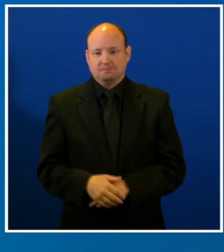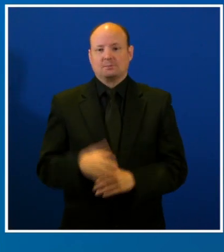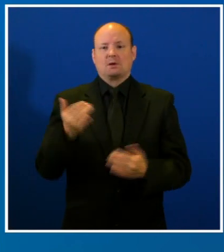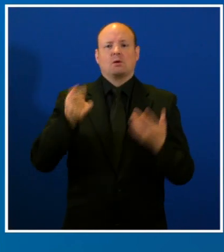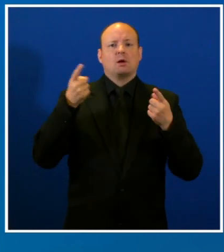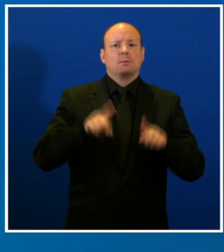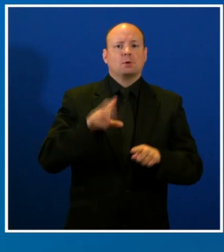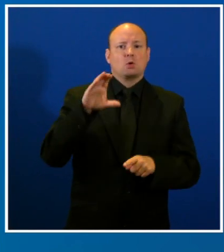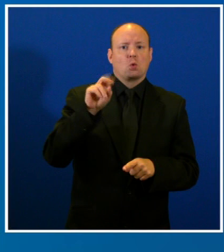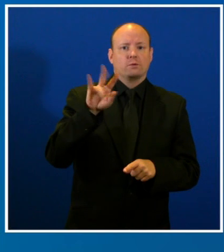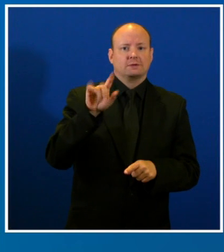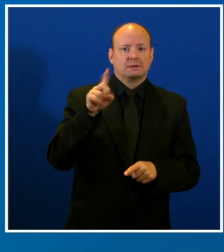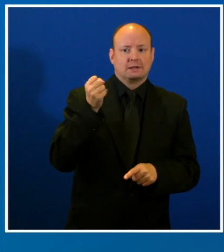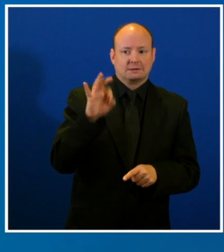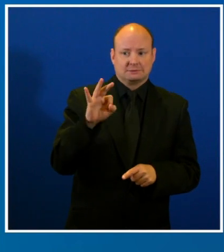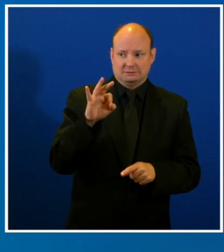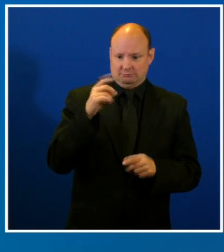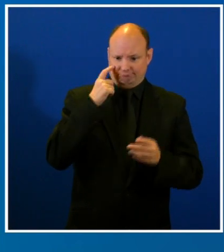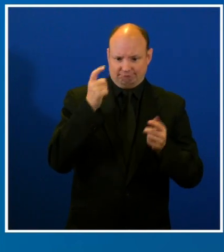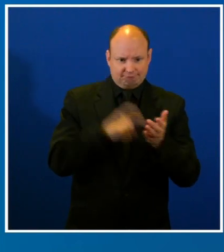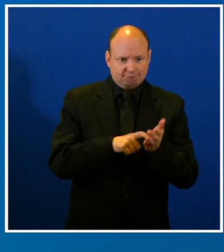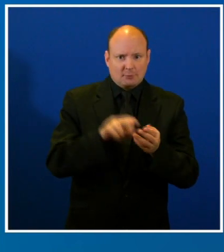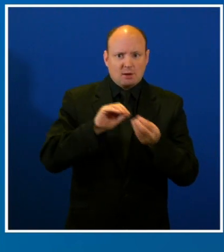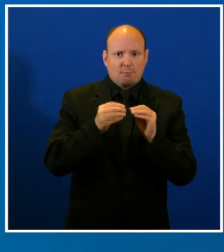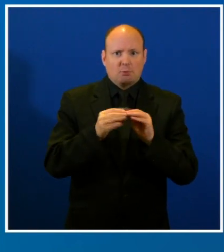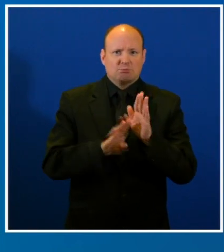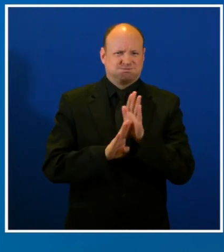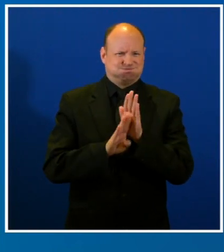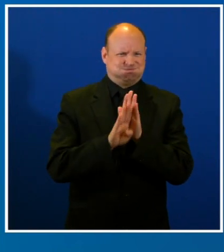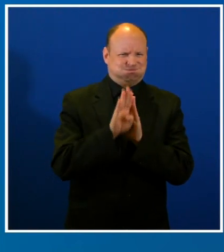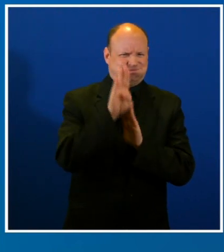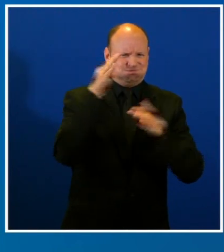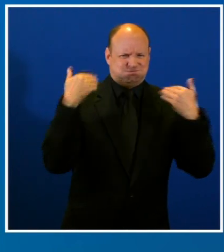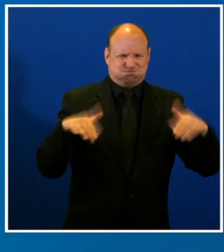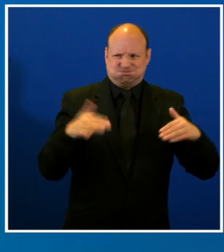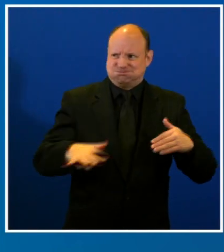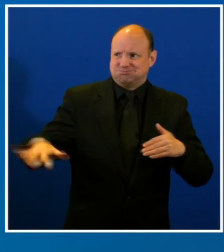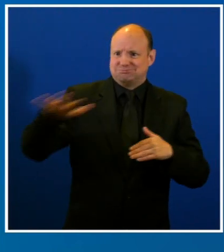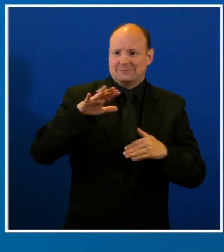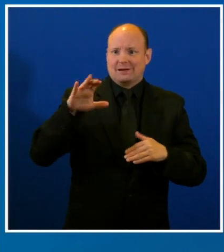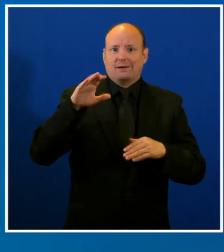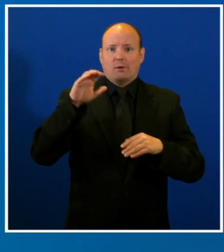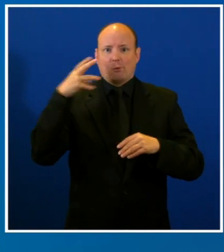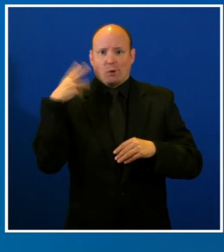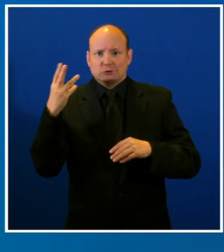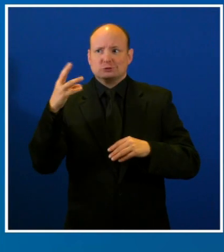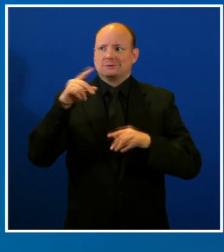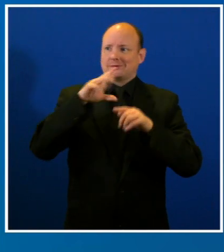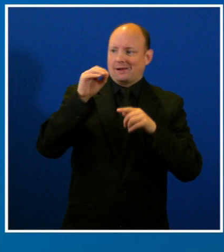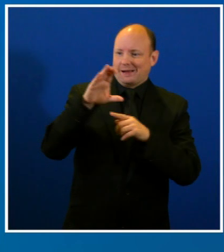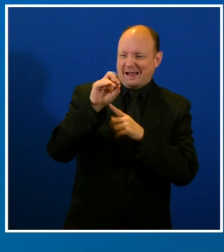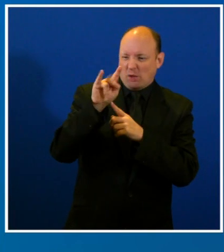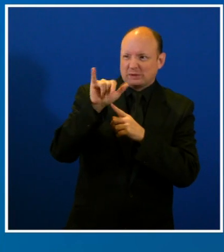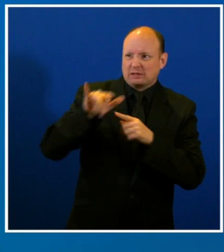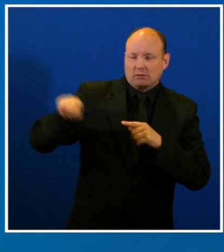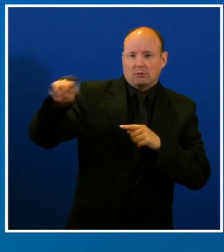are rising at an alarming rate in Clark County and in Washington state, as well as across the country and across the globe.